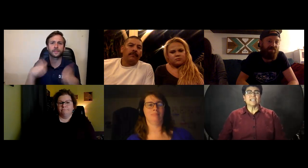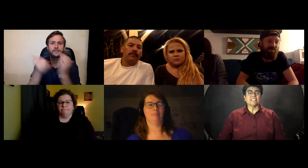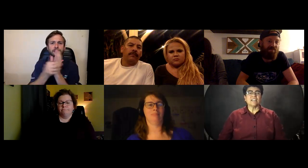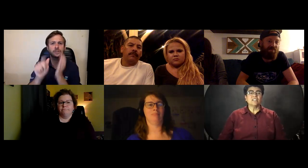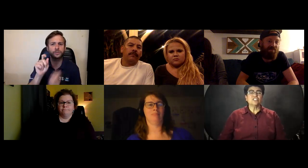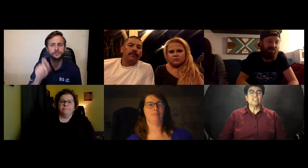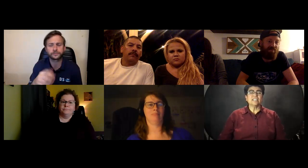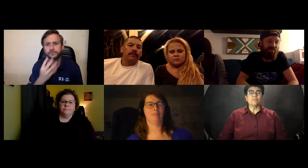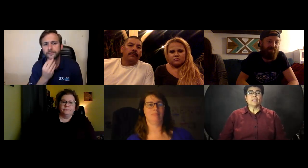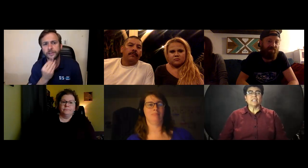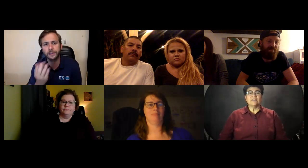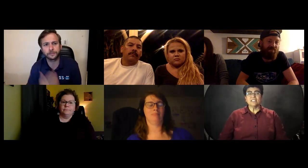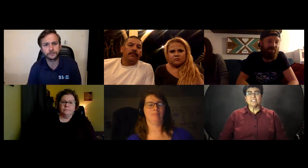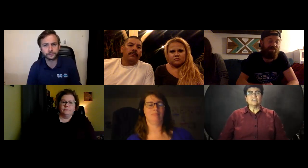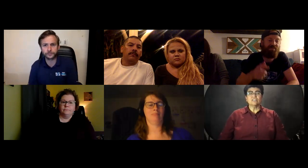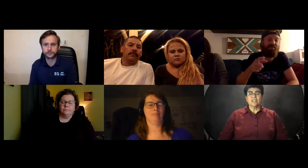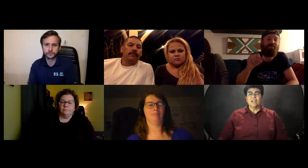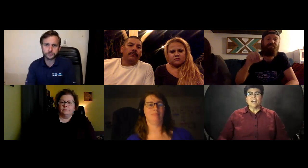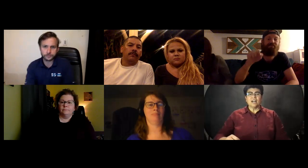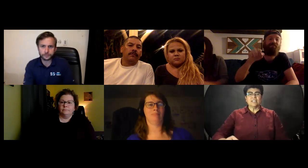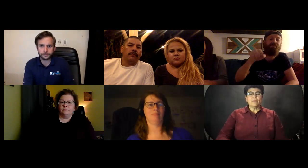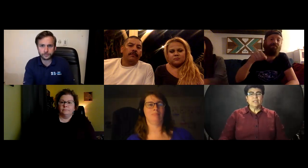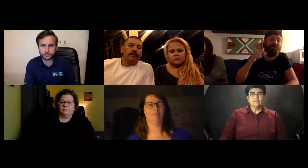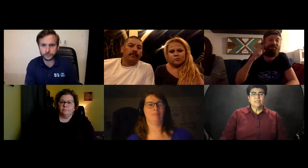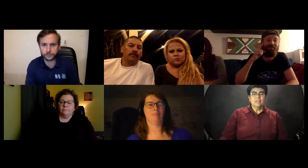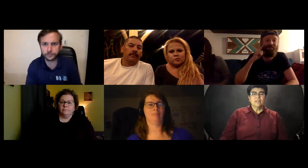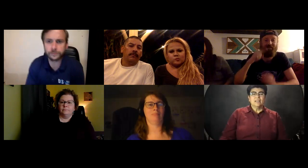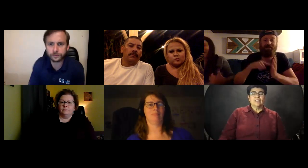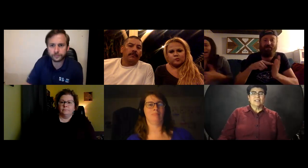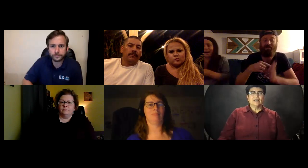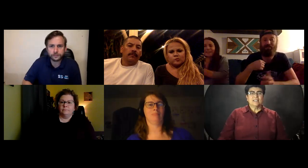technology